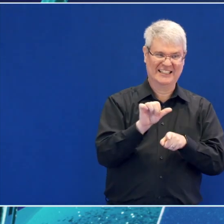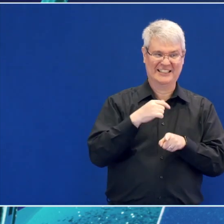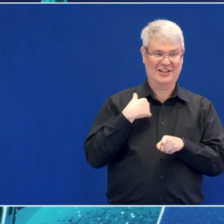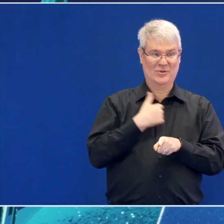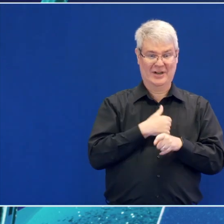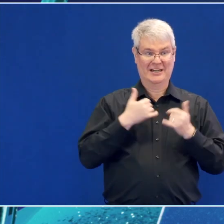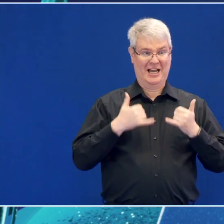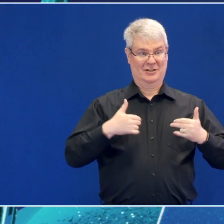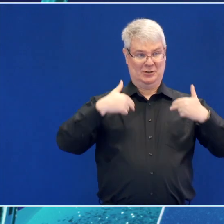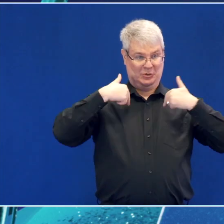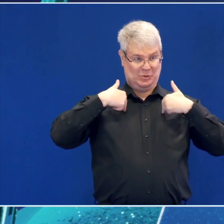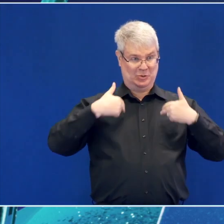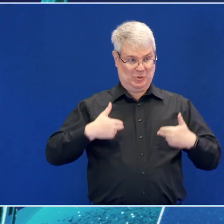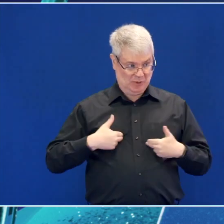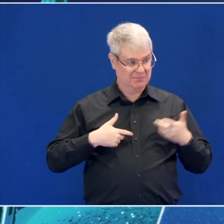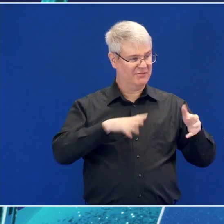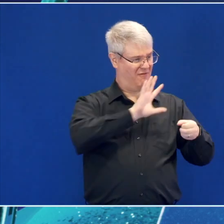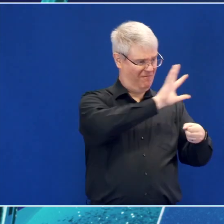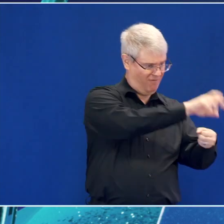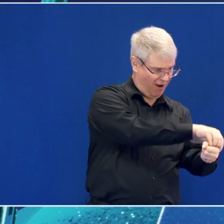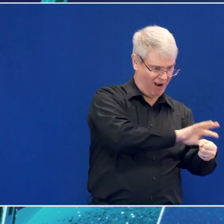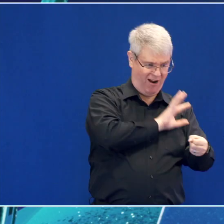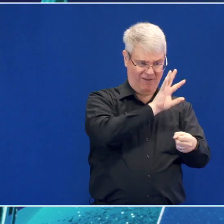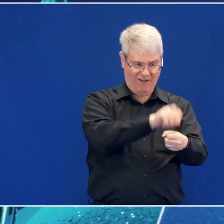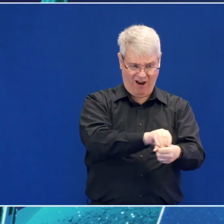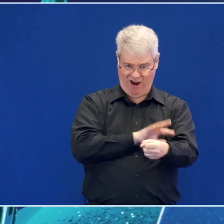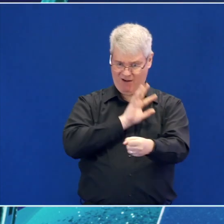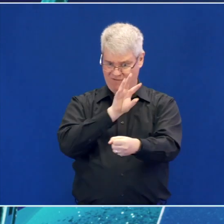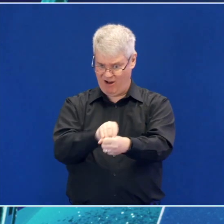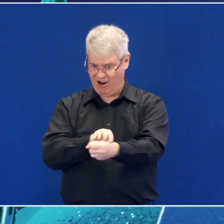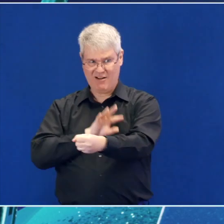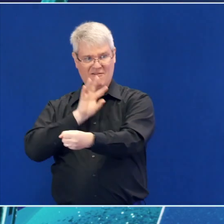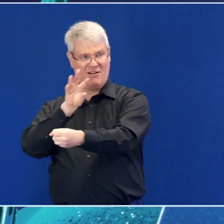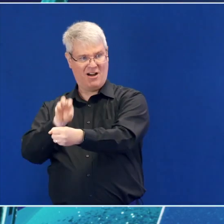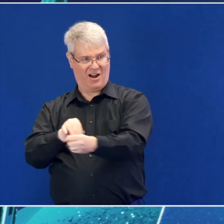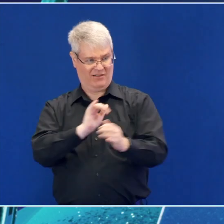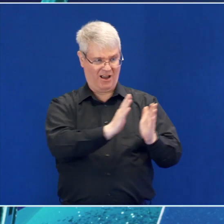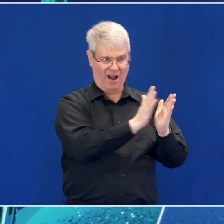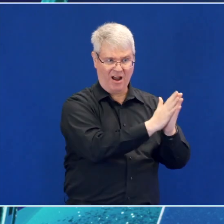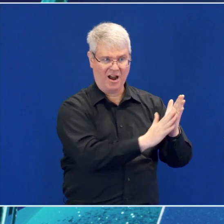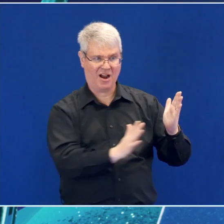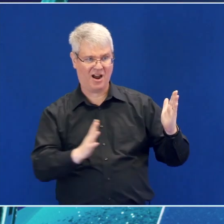In fact, that's the only way we're really going to scale is by elevating humans to the points